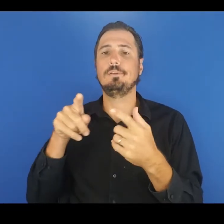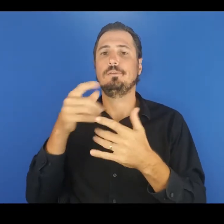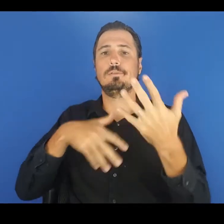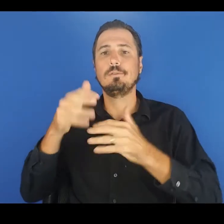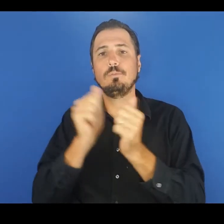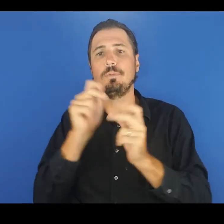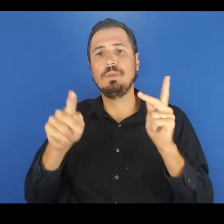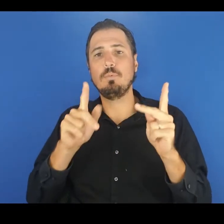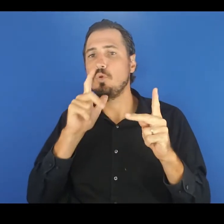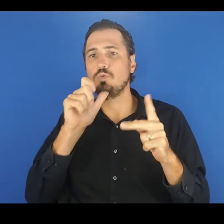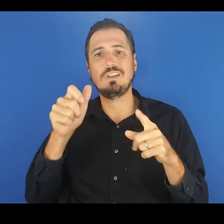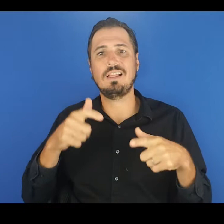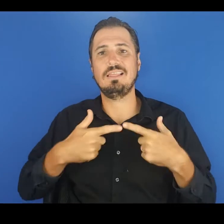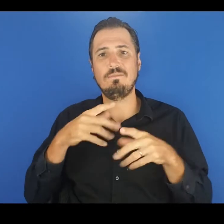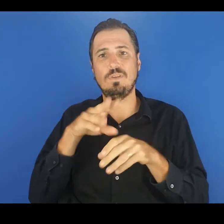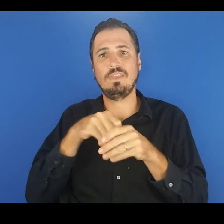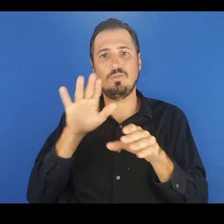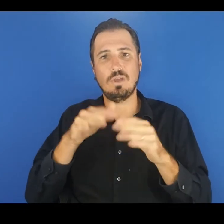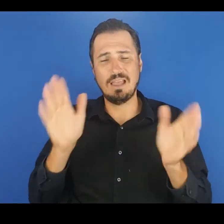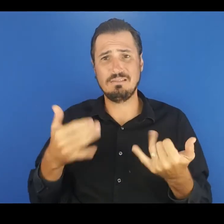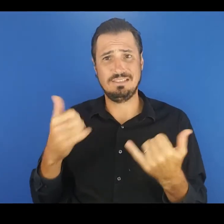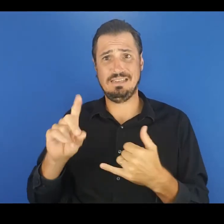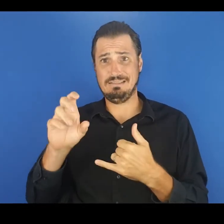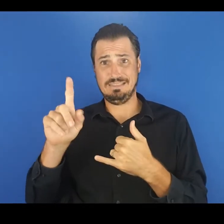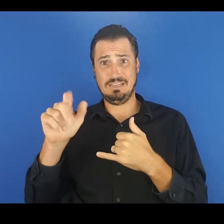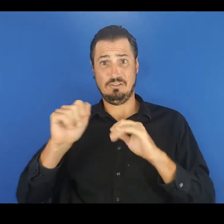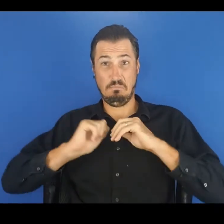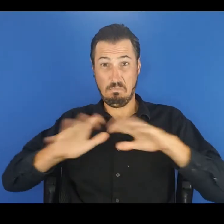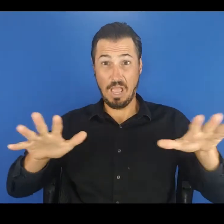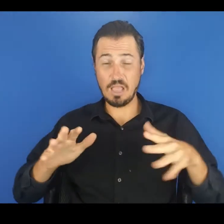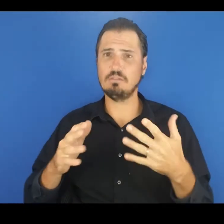Now that the Delta variant is spreading in our community, the risk is even higher